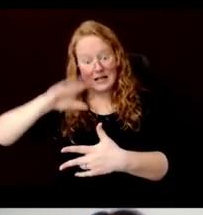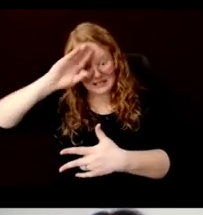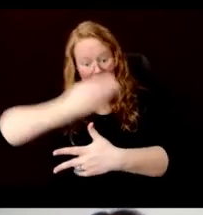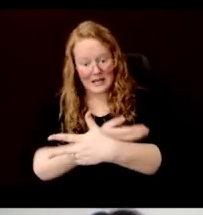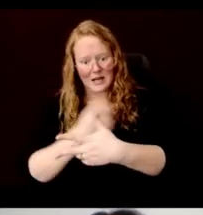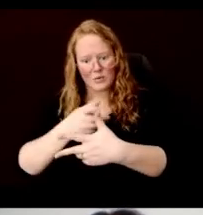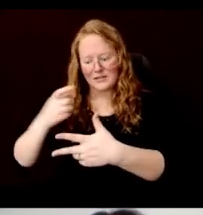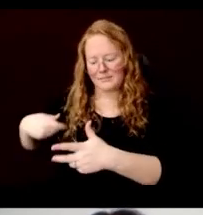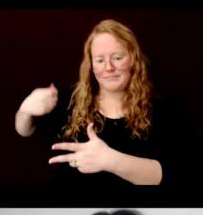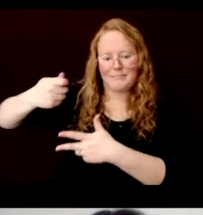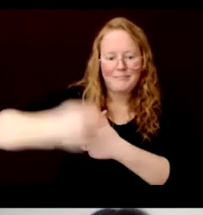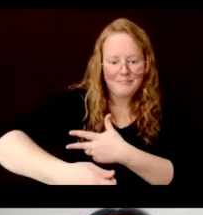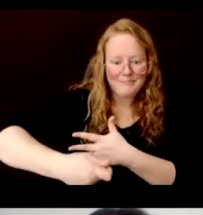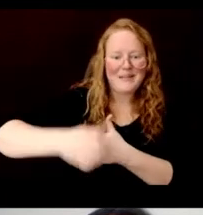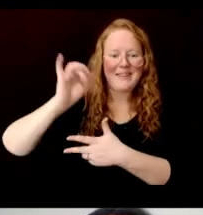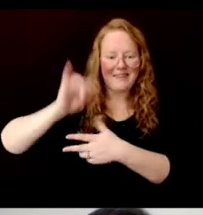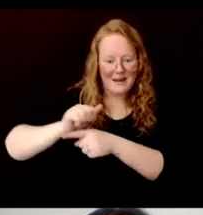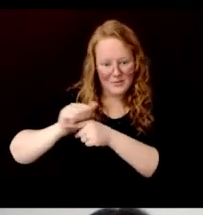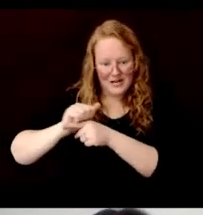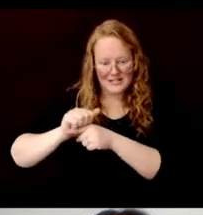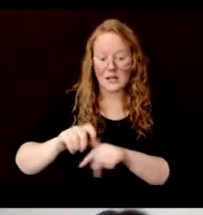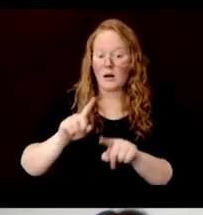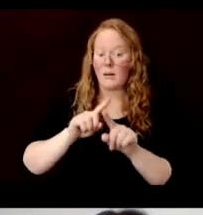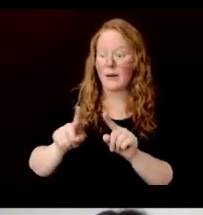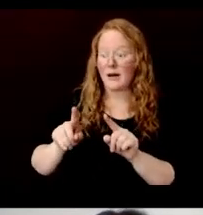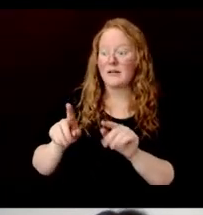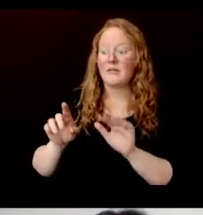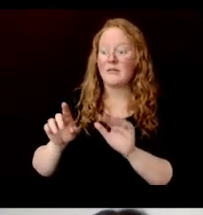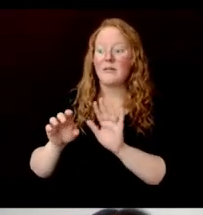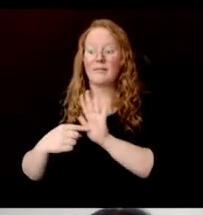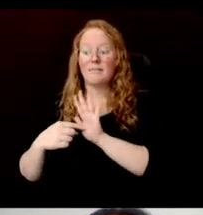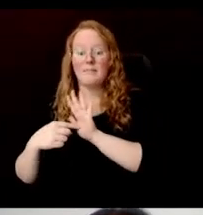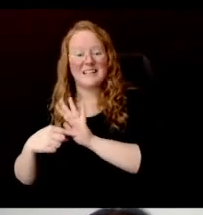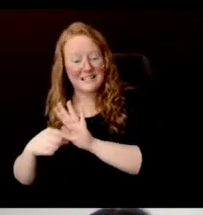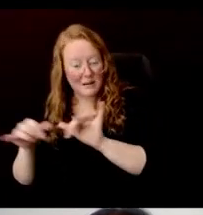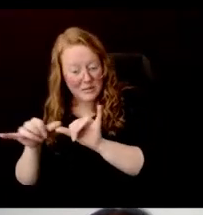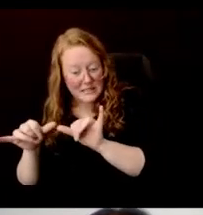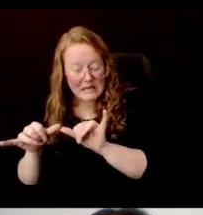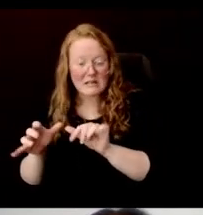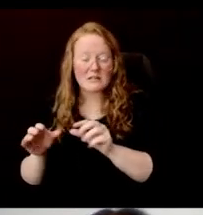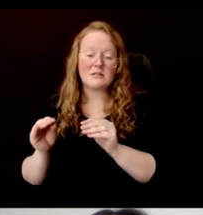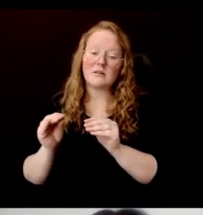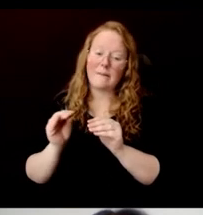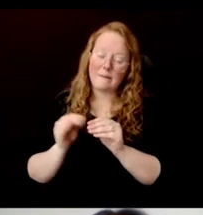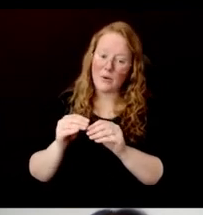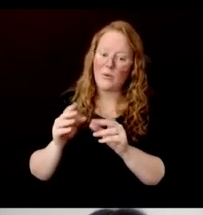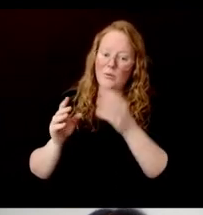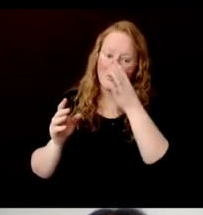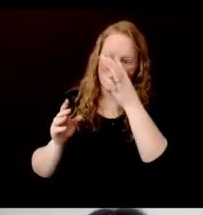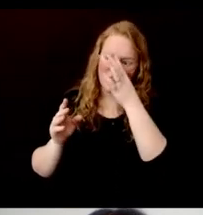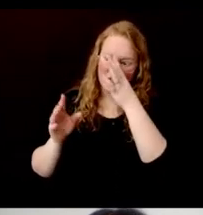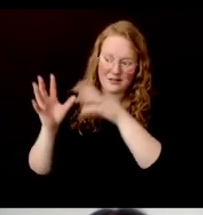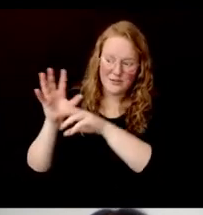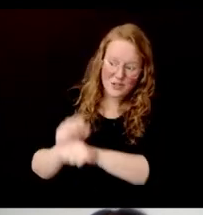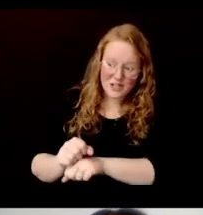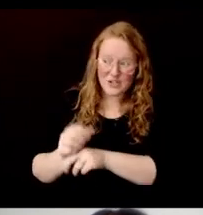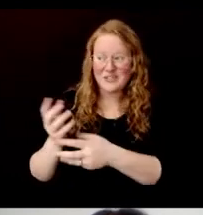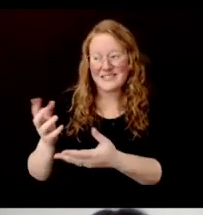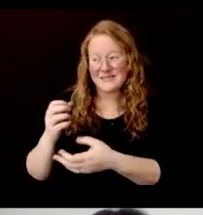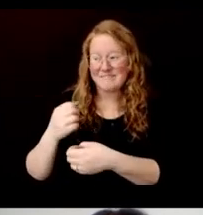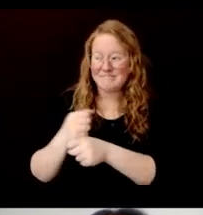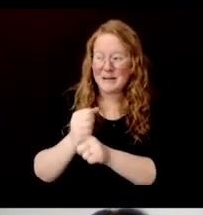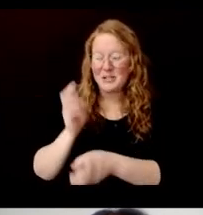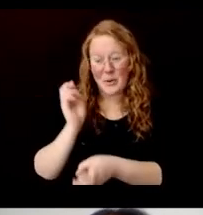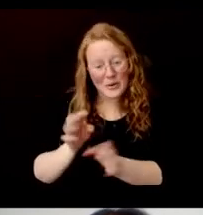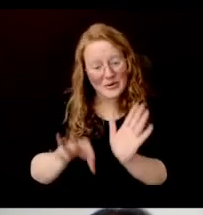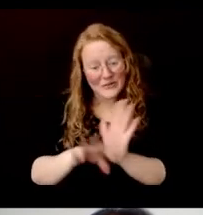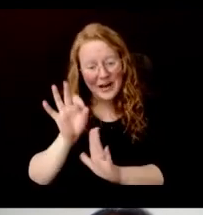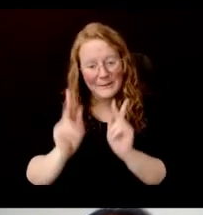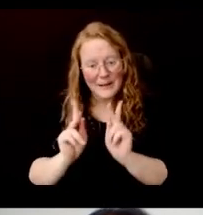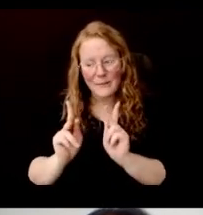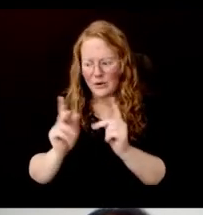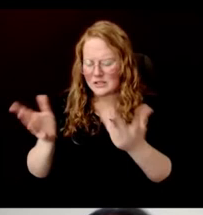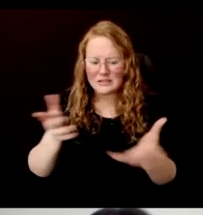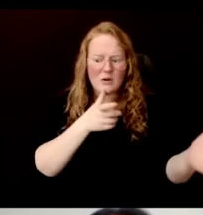But there's a point where the sample size and the--more by nature of the traditions--have made it difficult to find people to pass on this knowledge to.